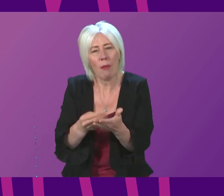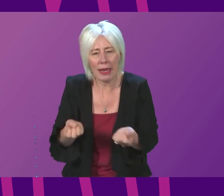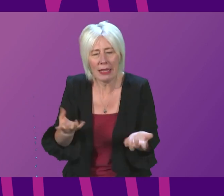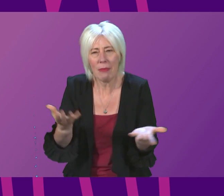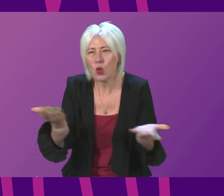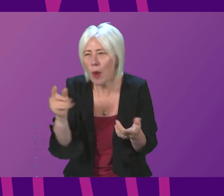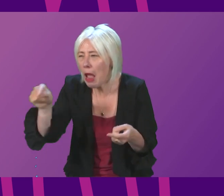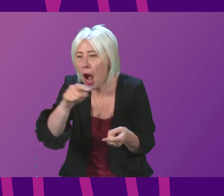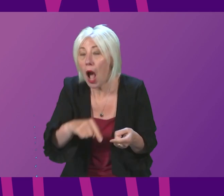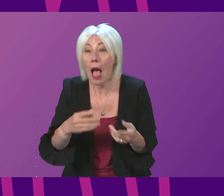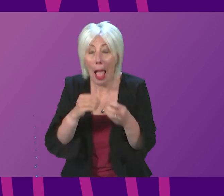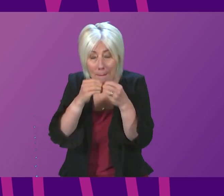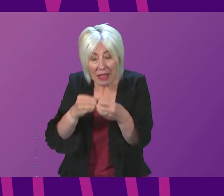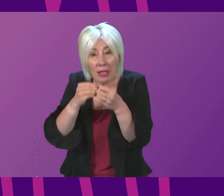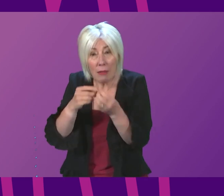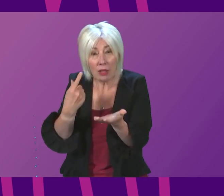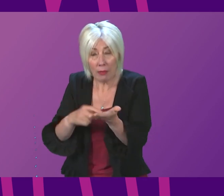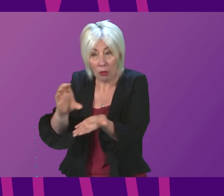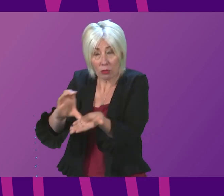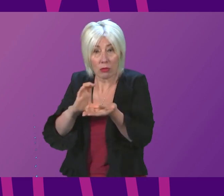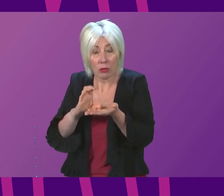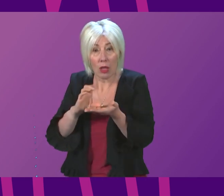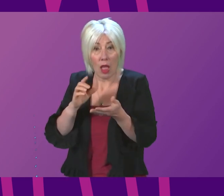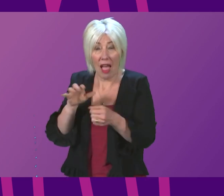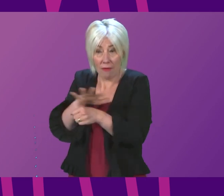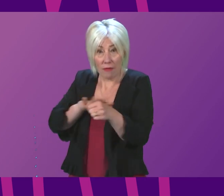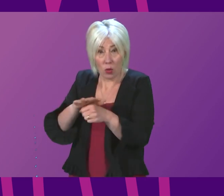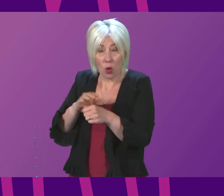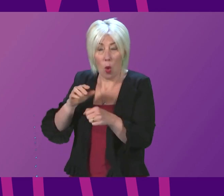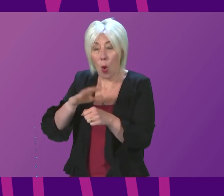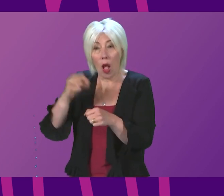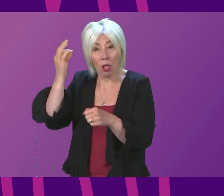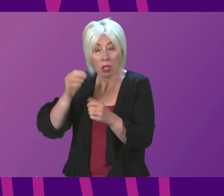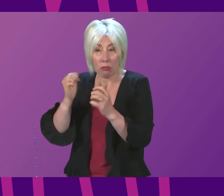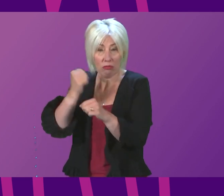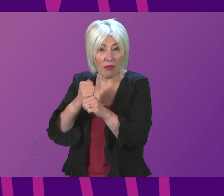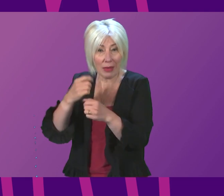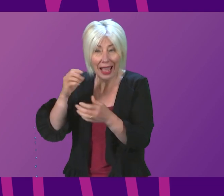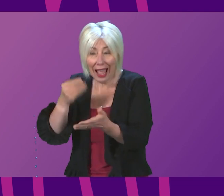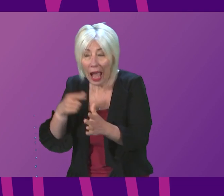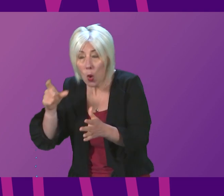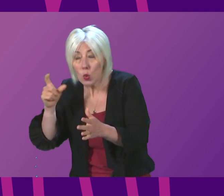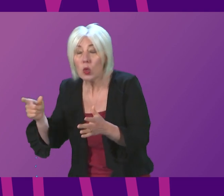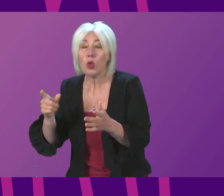there are billions of pounds of reserves sitting in integration joint board accounts or local government accounts. That is money that should be spent on the recovery.